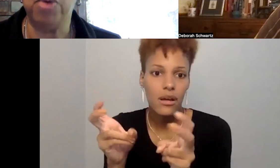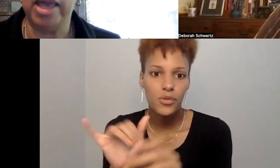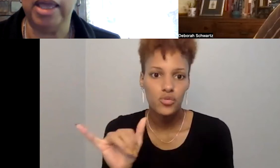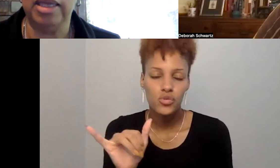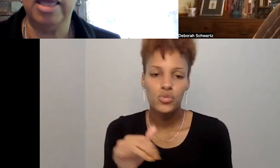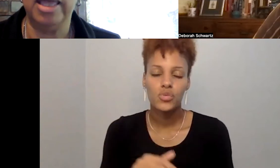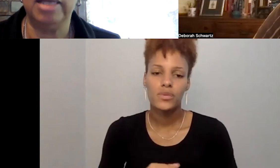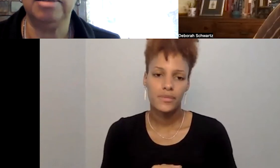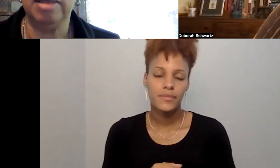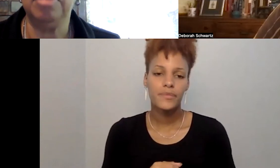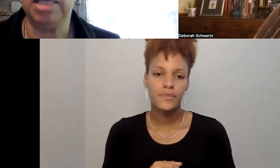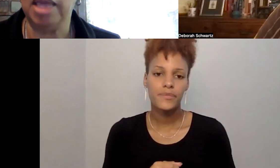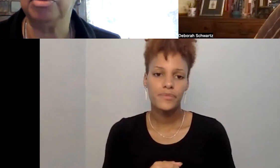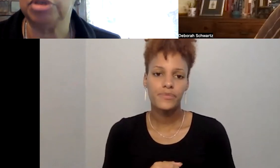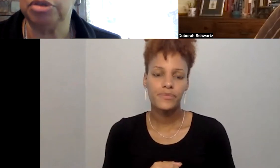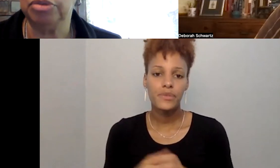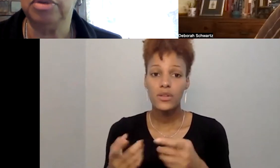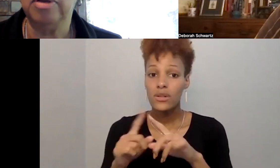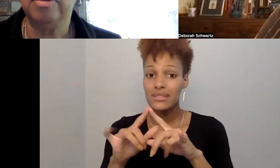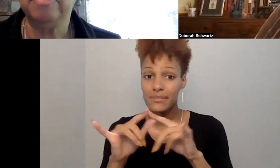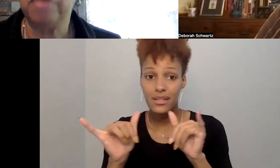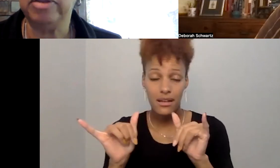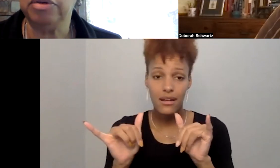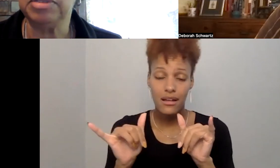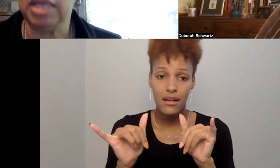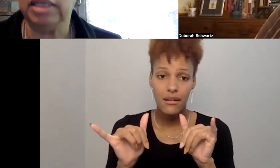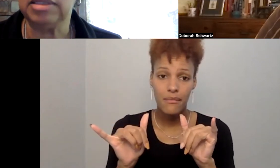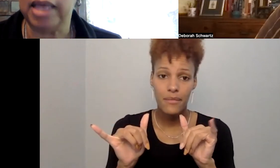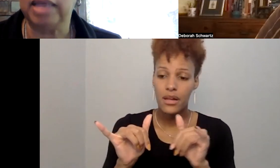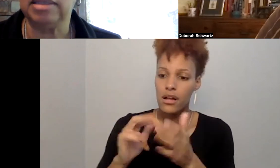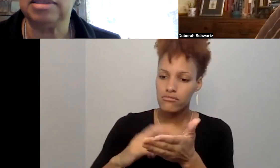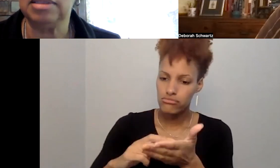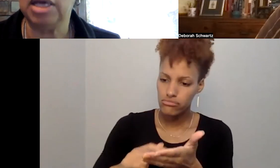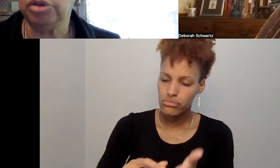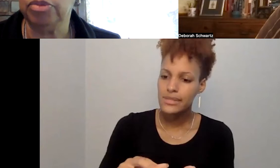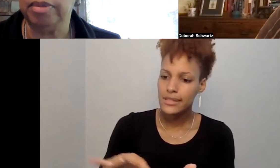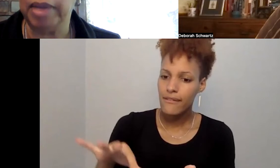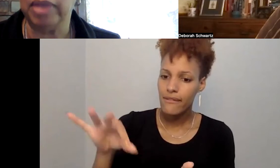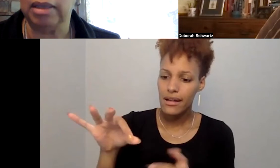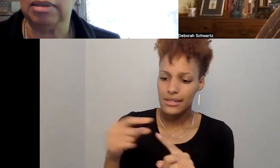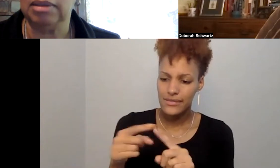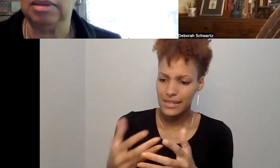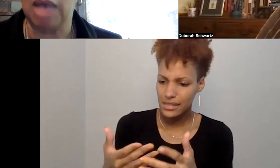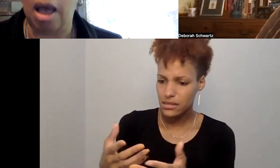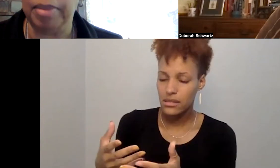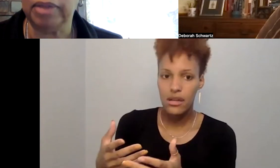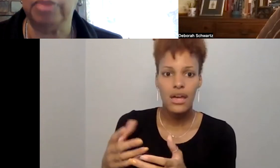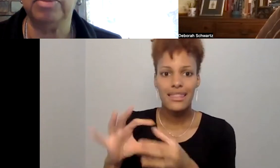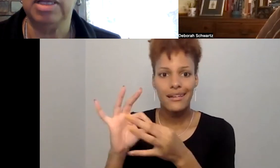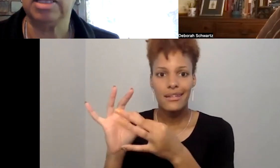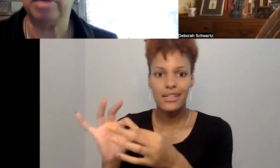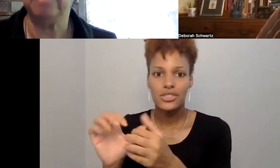way, and then being able to find those things that tell you about that topic, that kind of